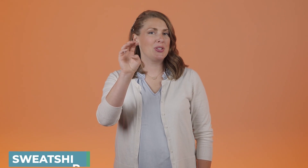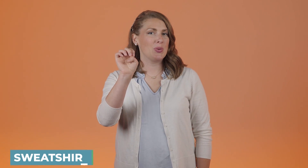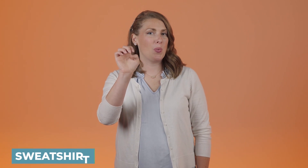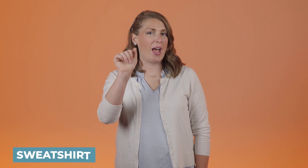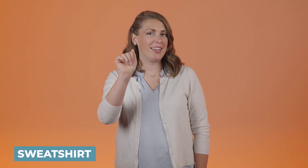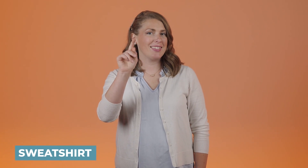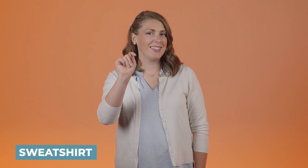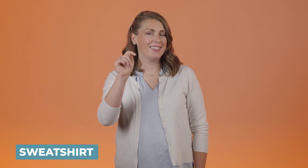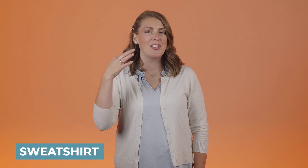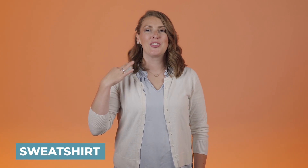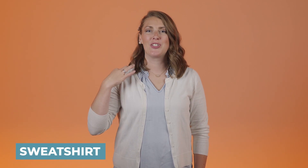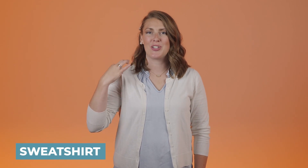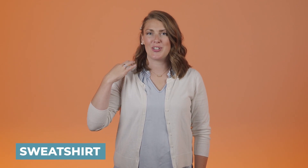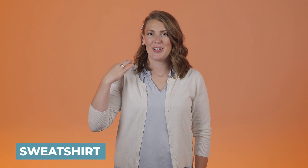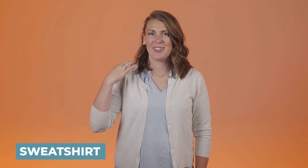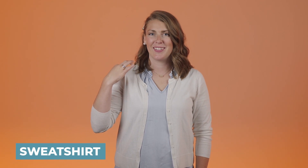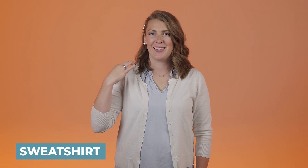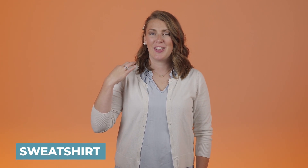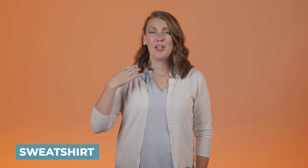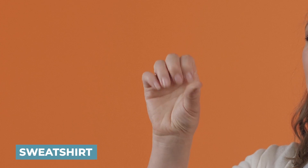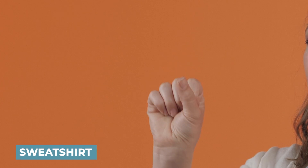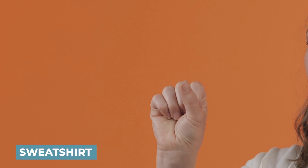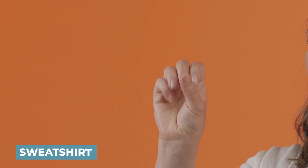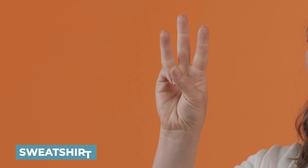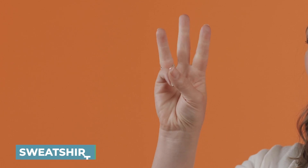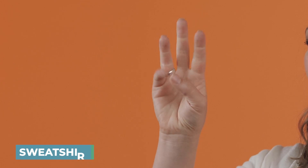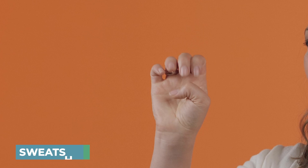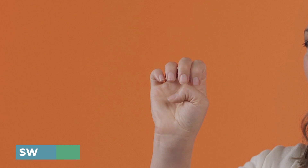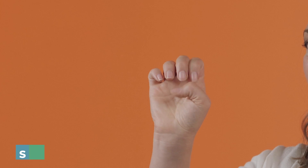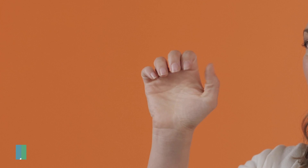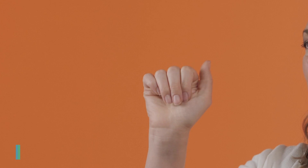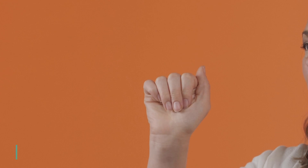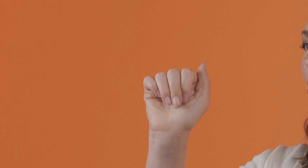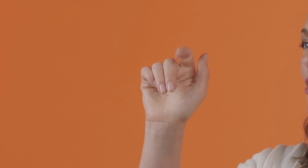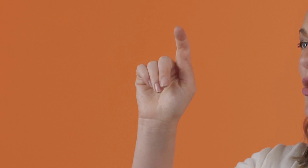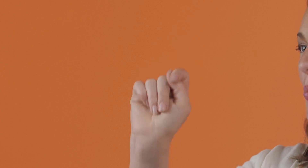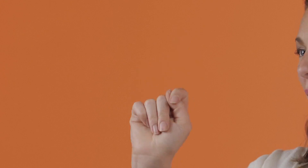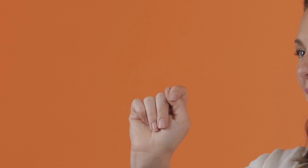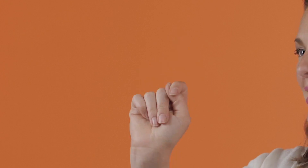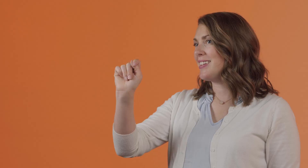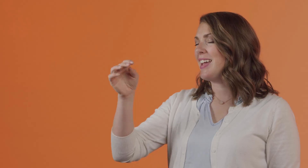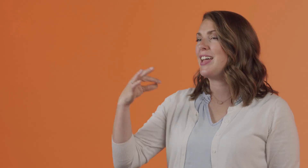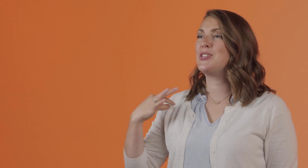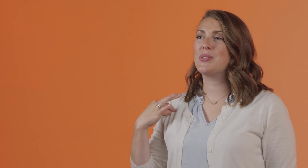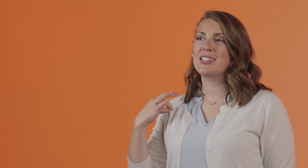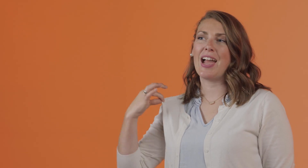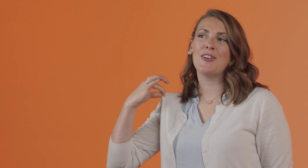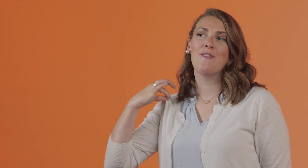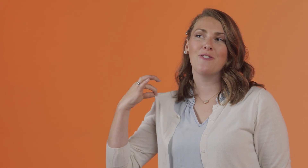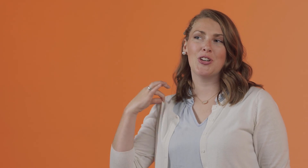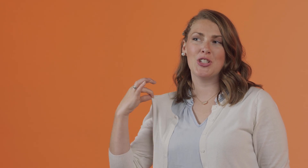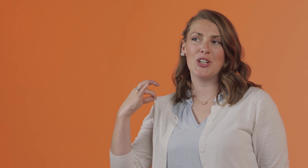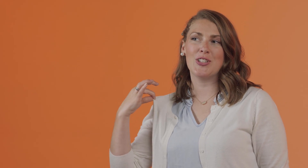'Sweat shirt,' you fingerspell S-W-E-A-T and do the sign for shirt